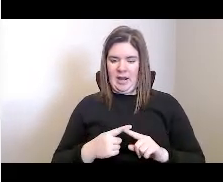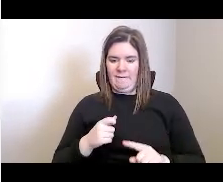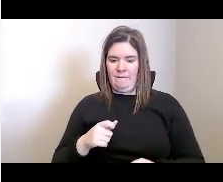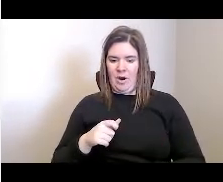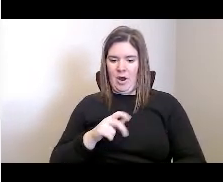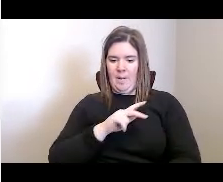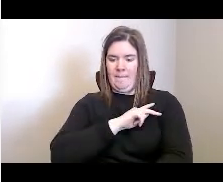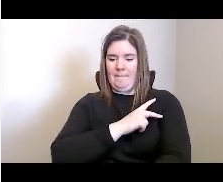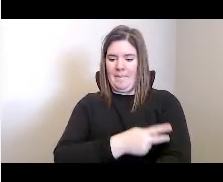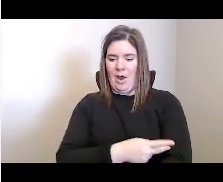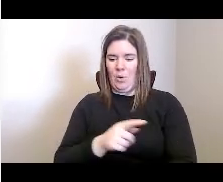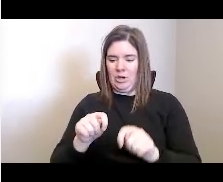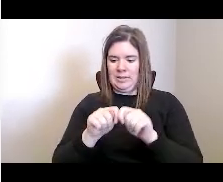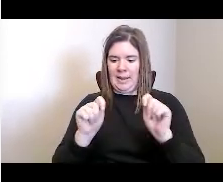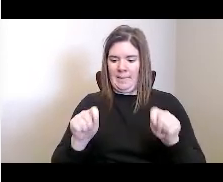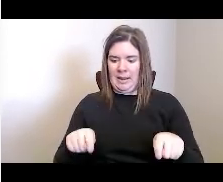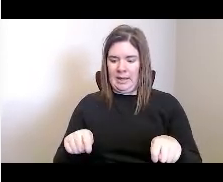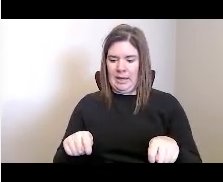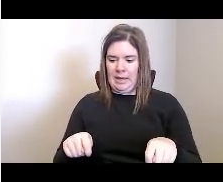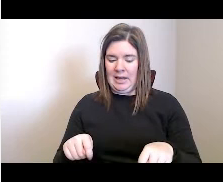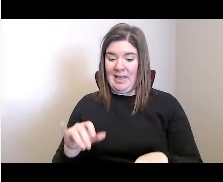So that's the first thing that the screen reader is going to read.